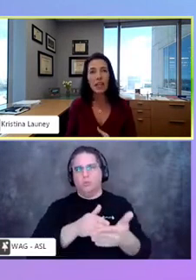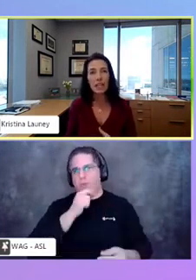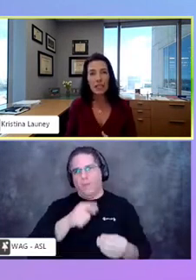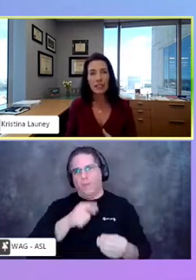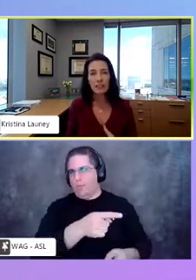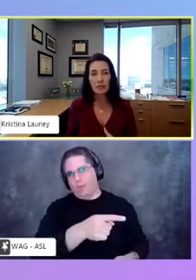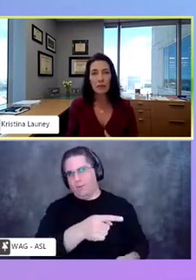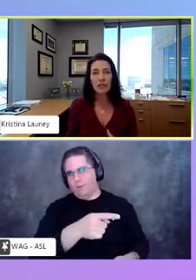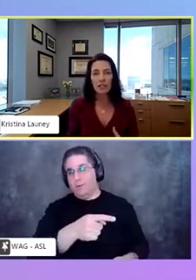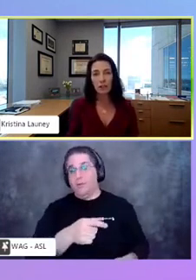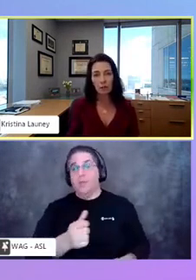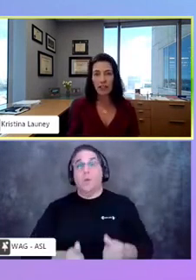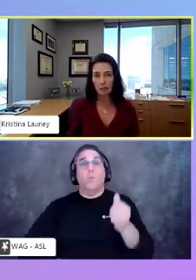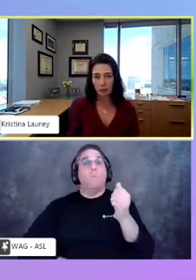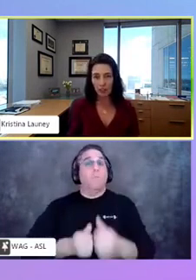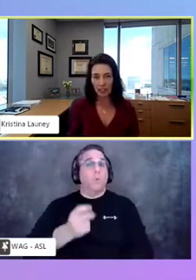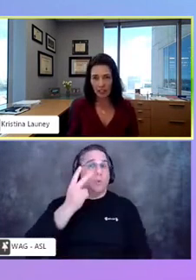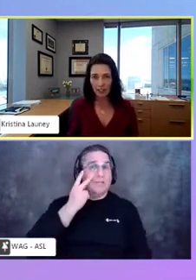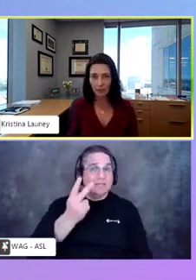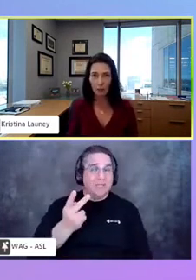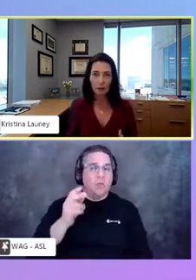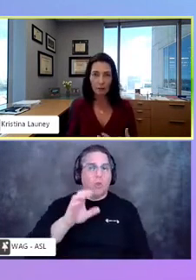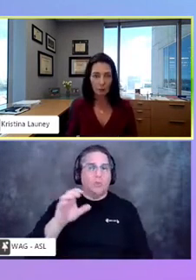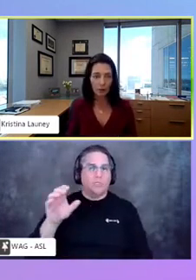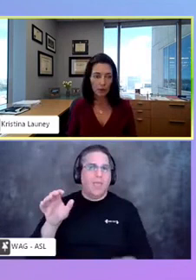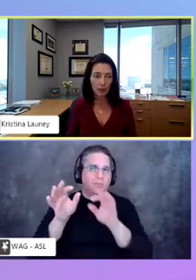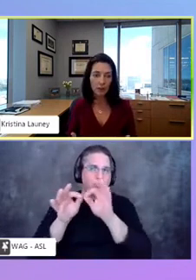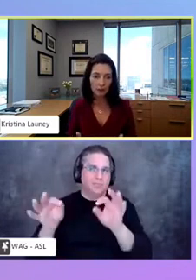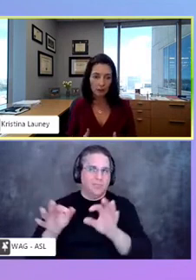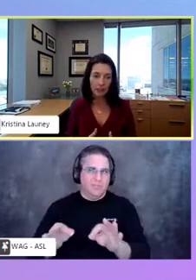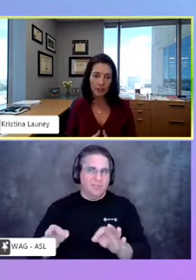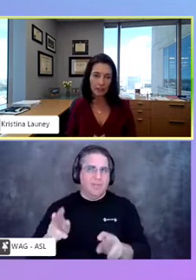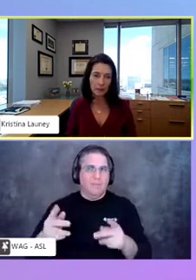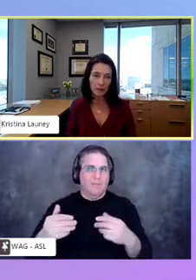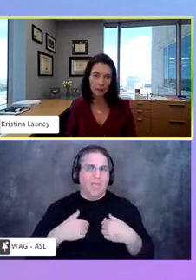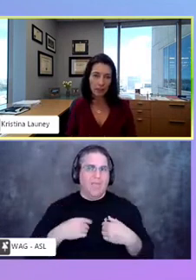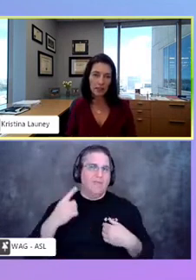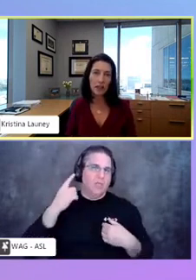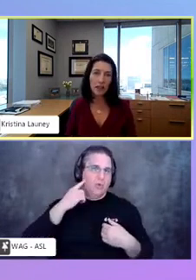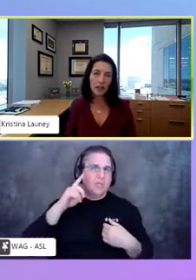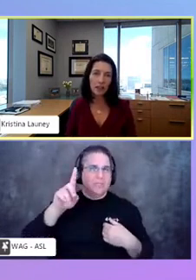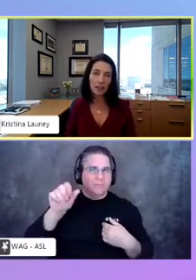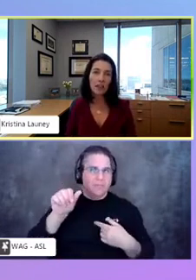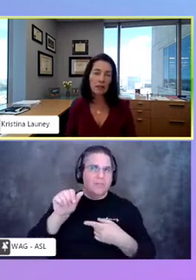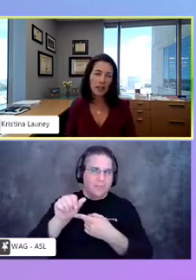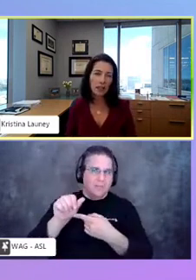for another aspect of a website that will need to be present for accessibility, we don't see that in lawsuits,